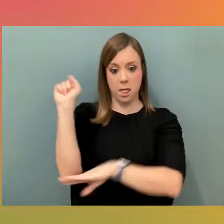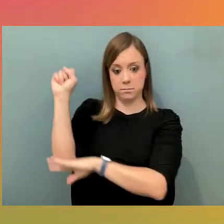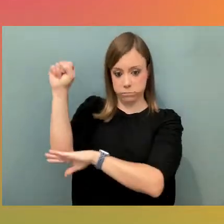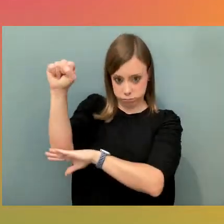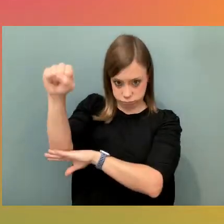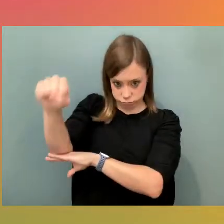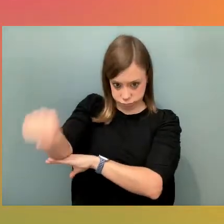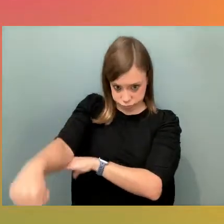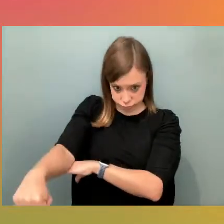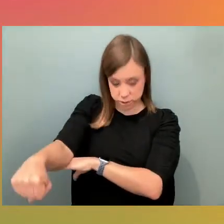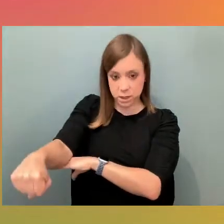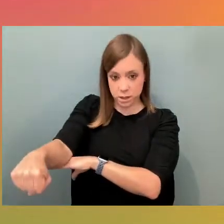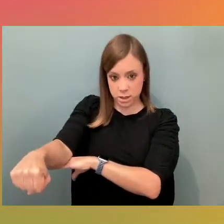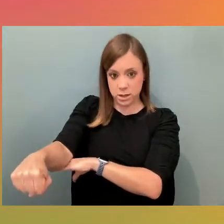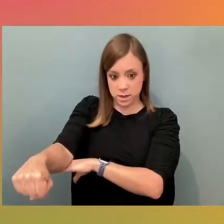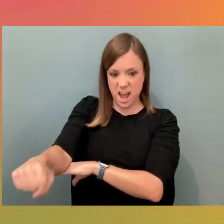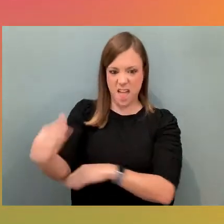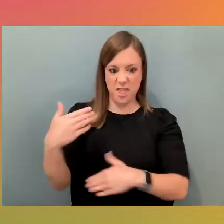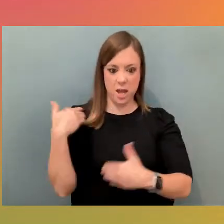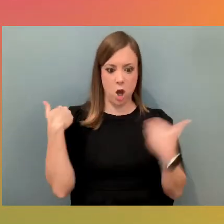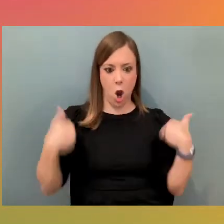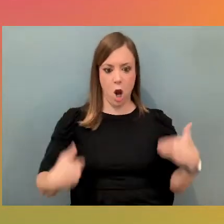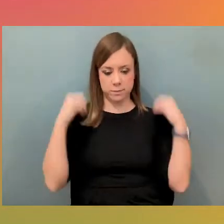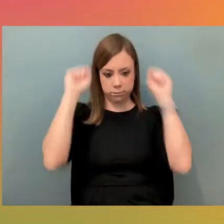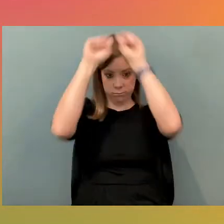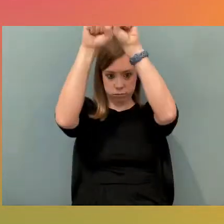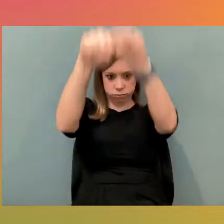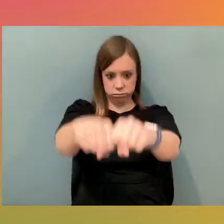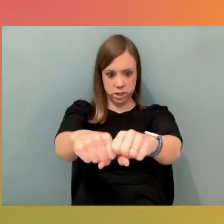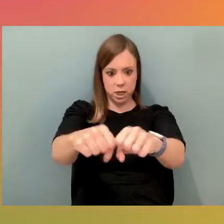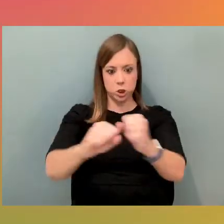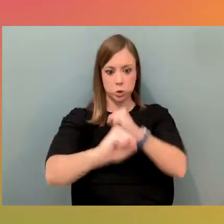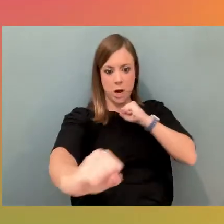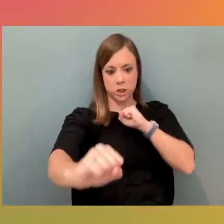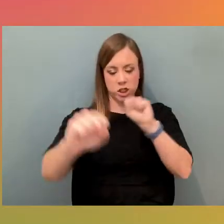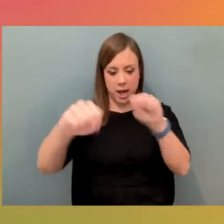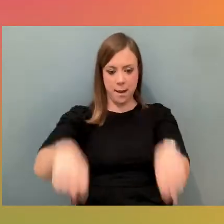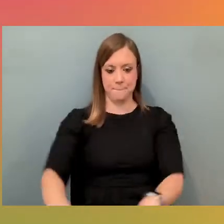UP. INTERLACE YOUR FINGERS BEHIND YOUR BACK. FORWARD FOLD TAKE THE ARMS AS